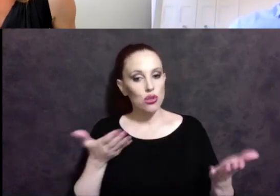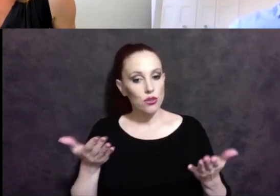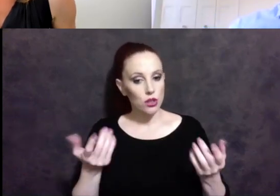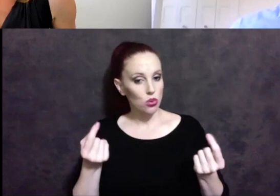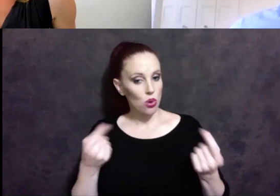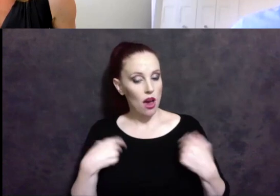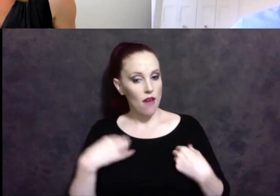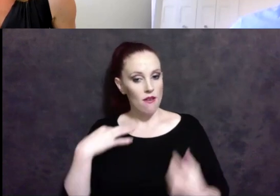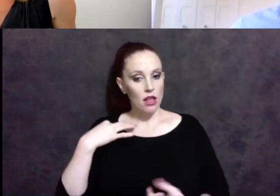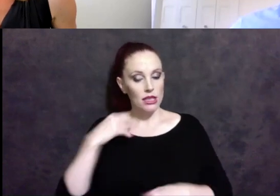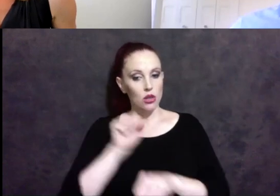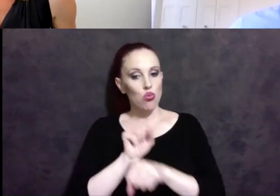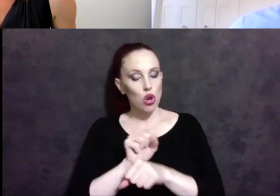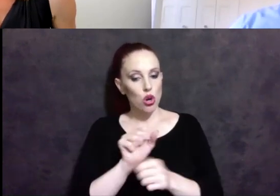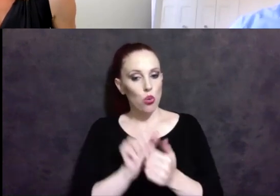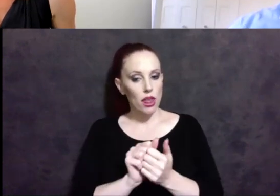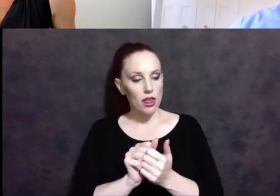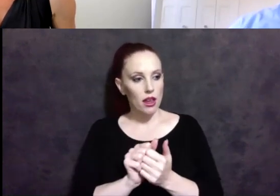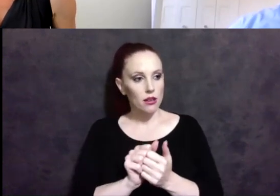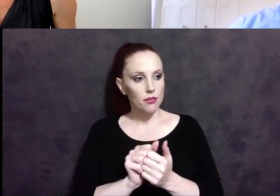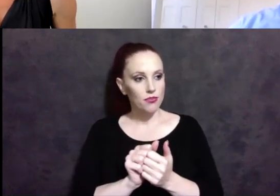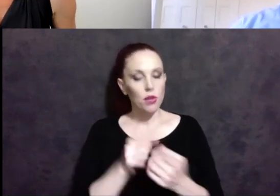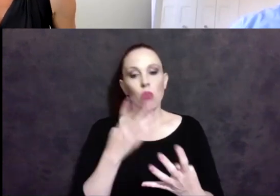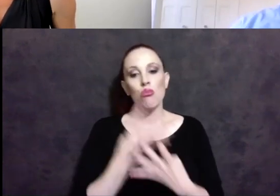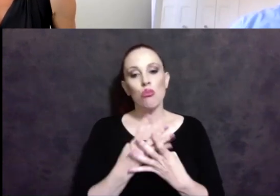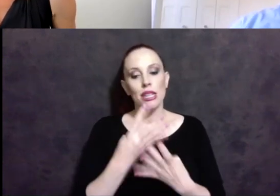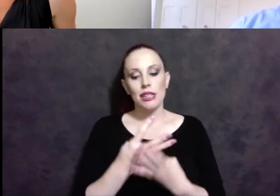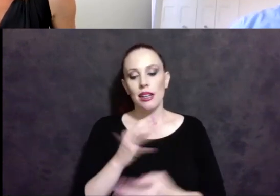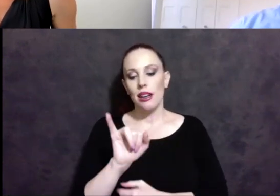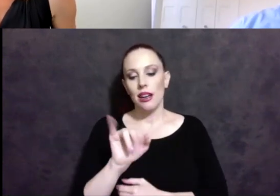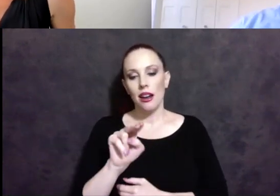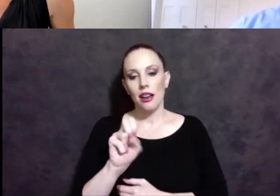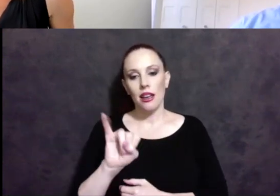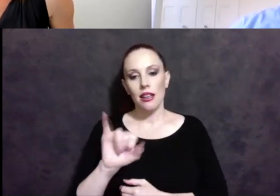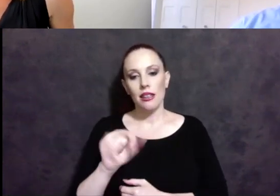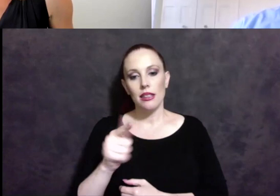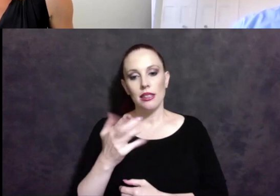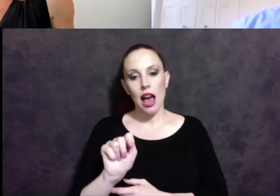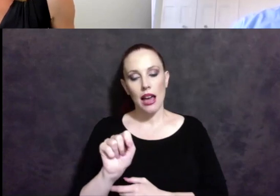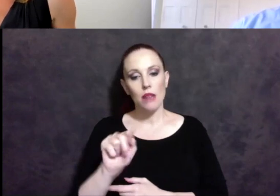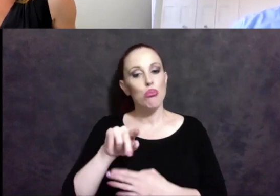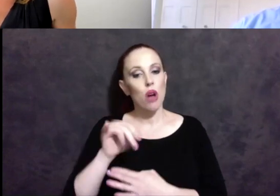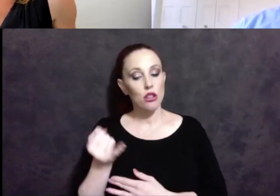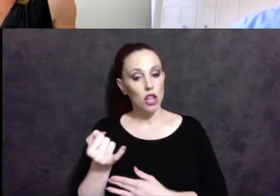the prison insight project and what the prison insight project does is they go into different